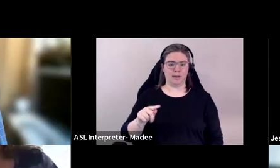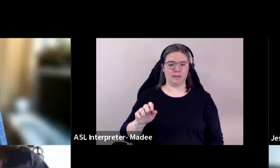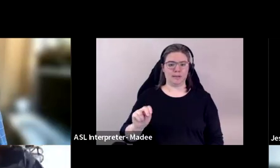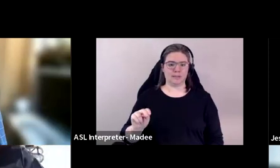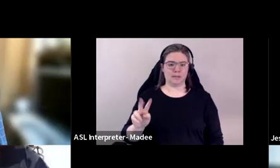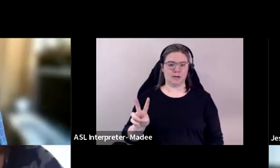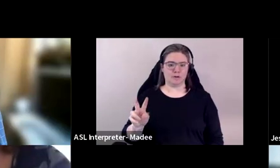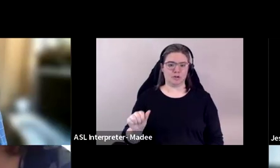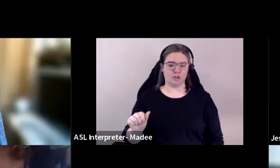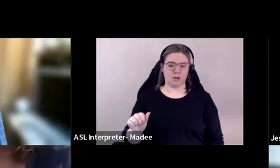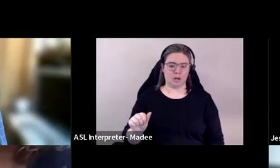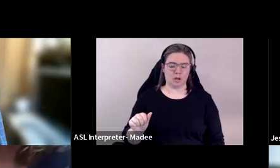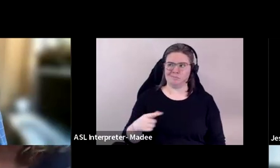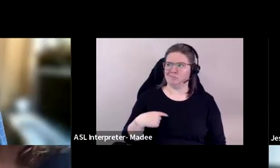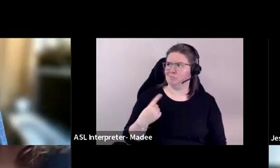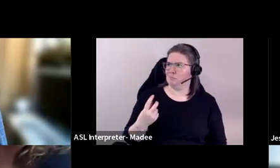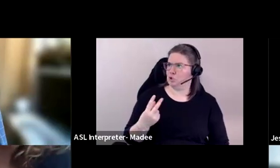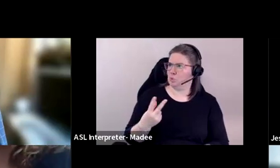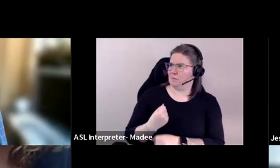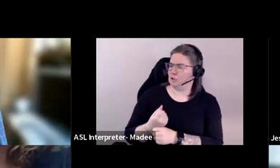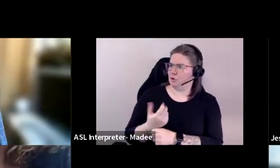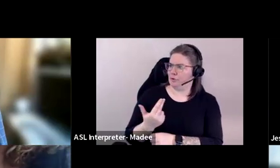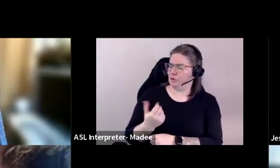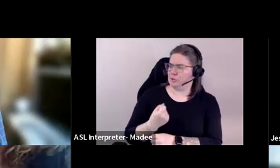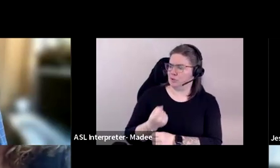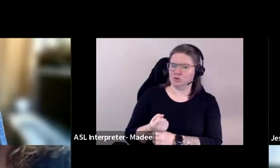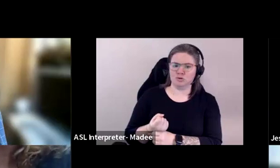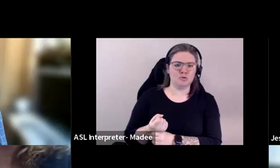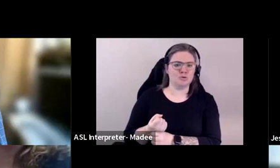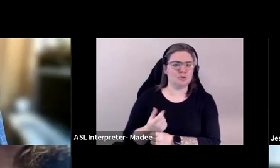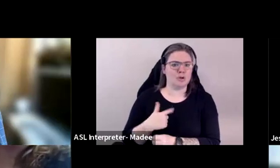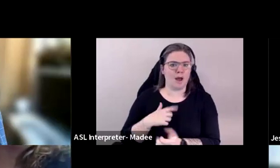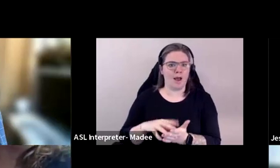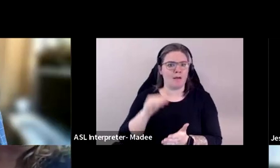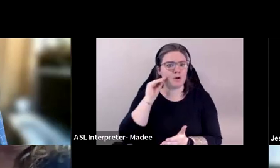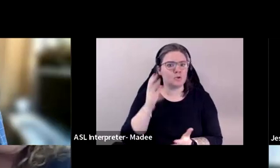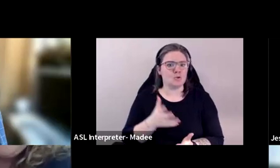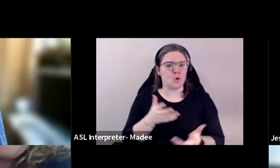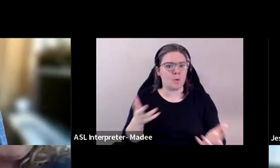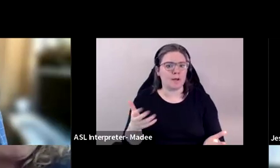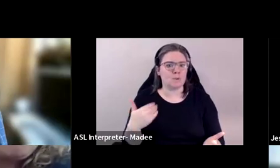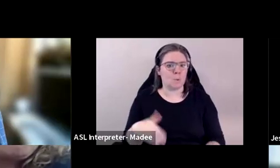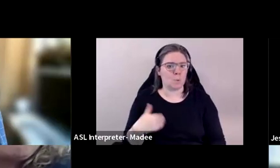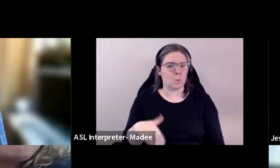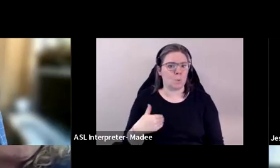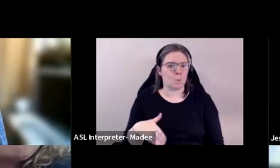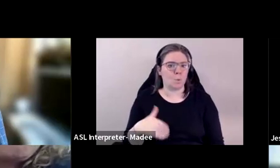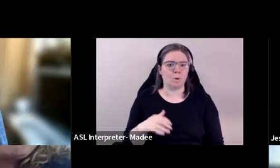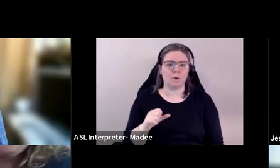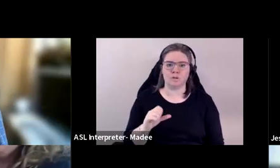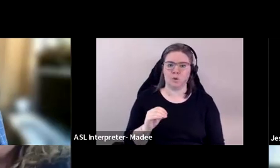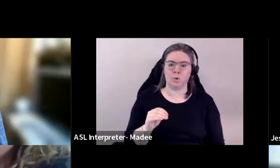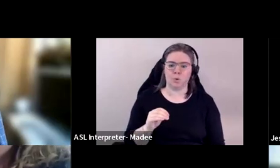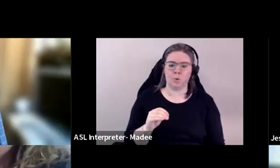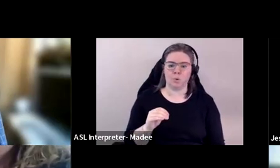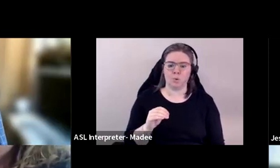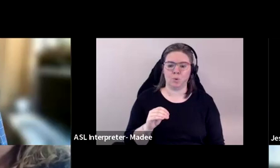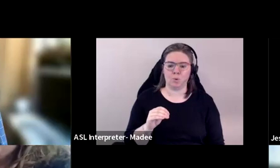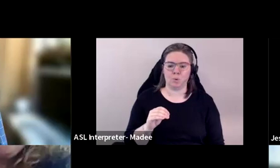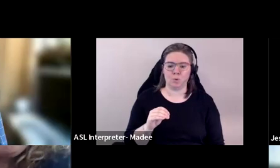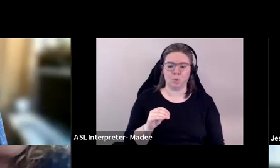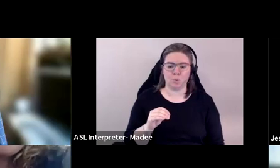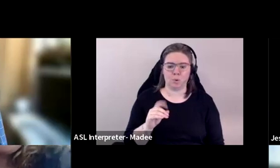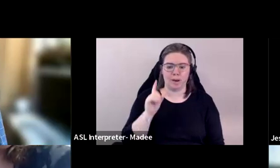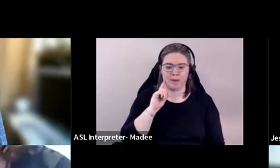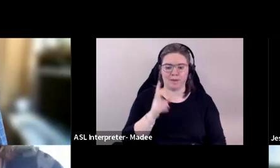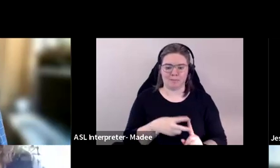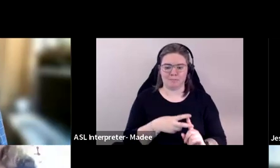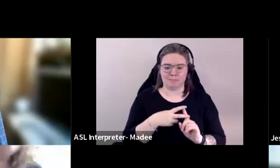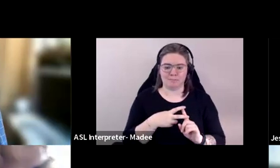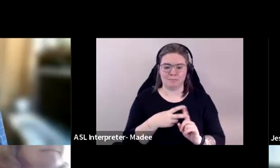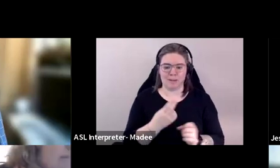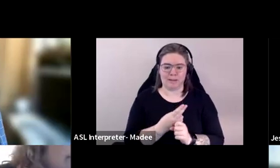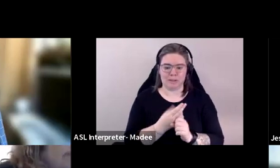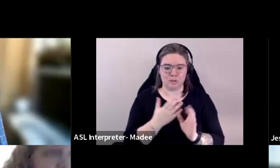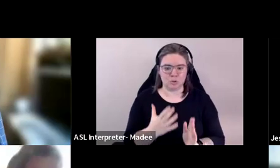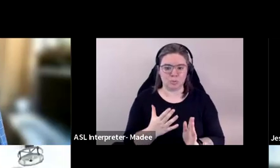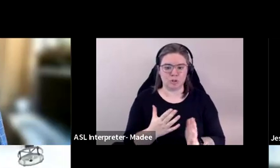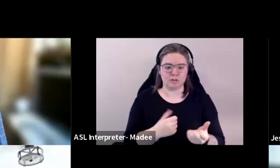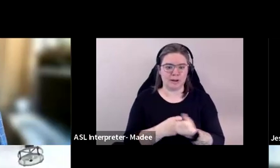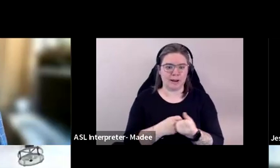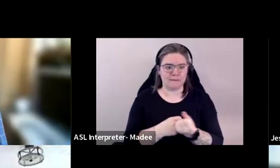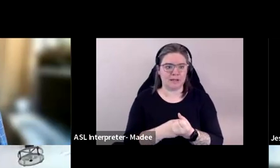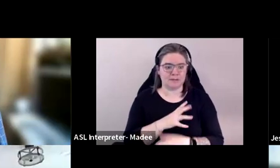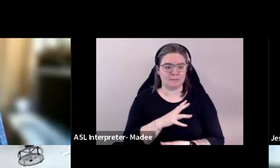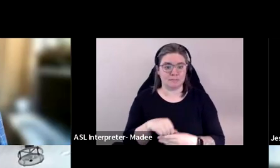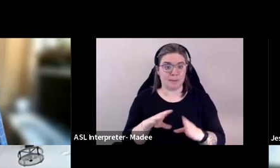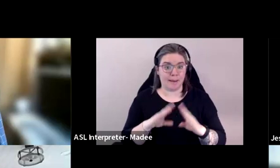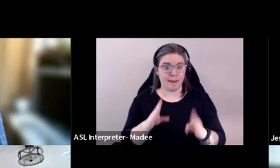1212, or 13 years now, and I've learned so much from from doing that. So I think getting our consumers and our advocates onto those housing commissions is is important.